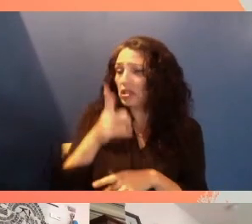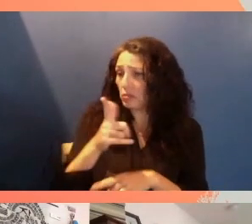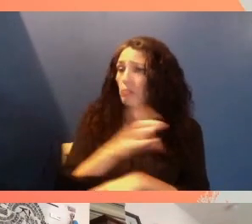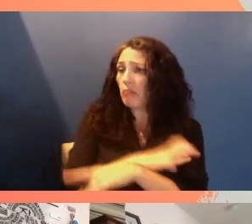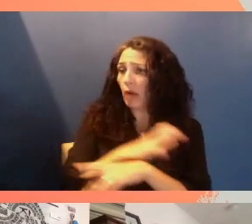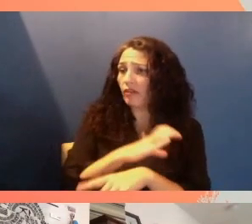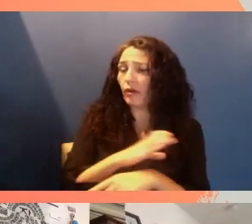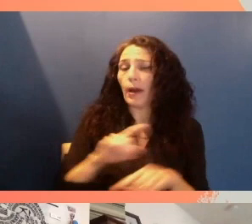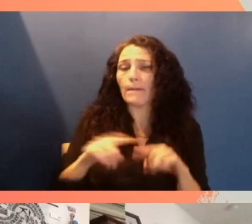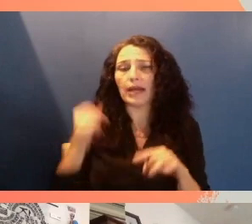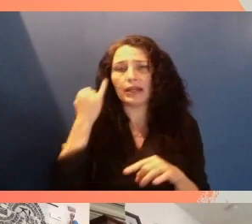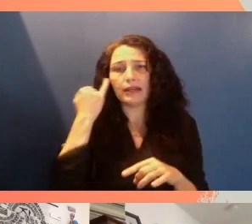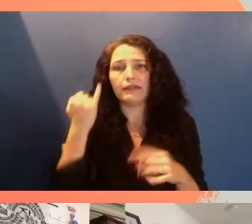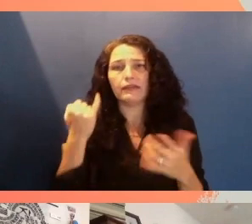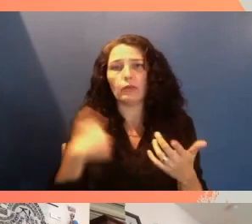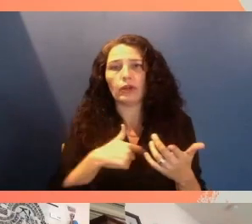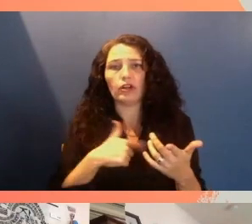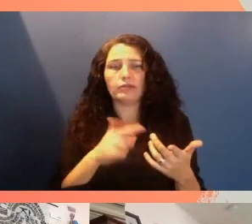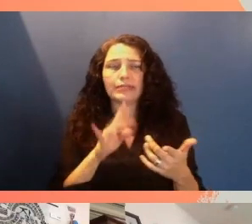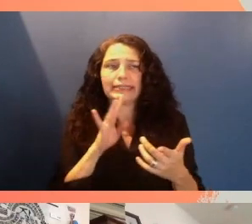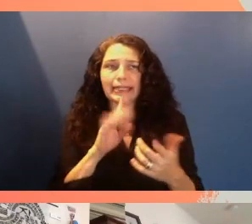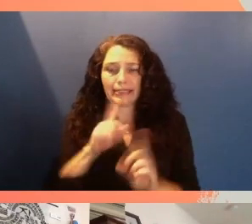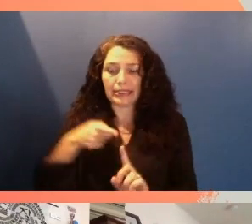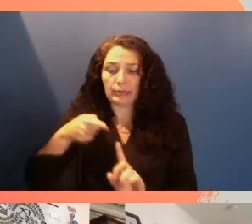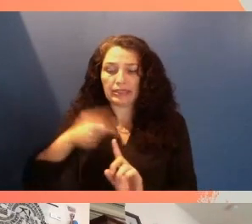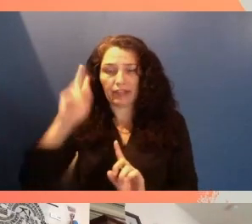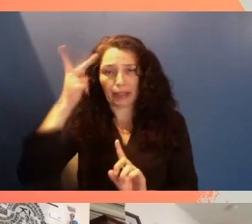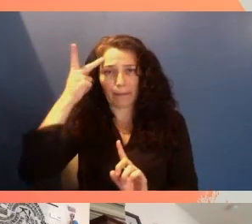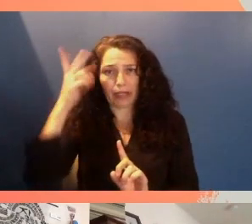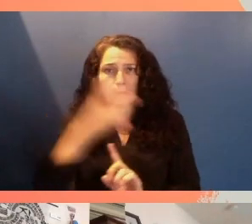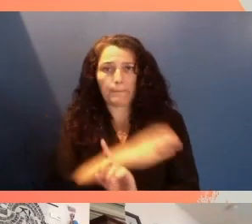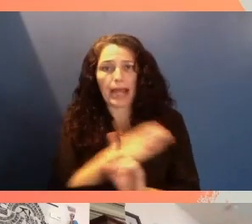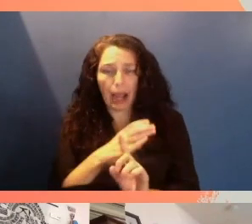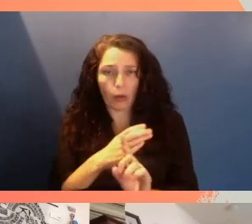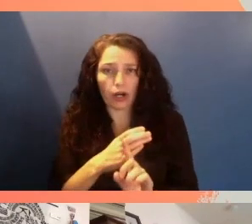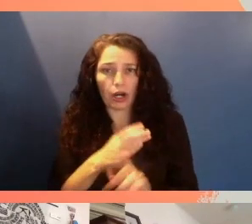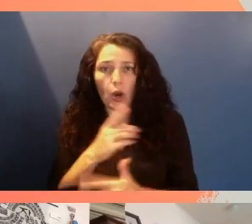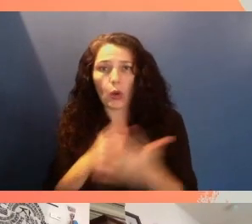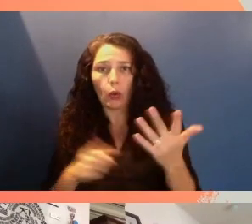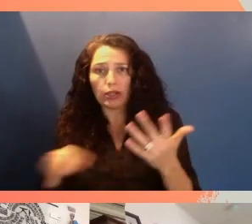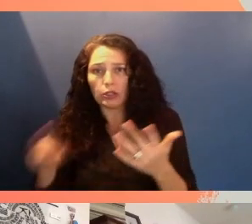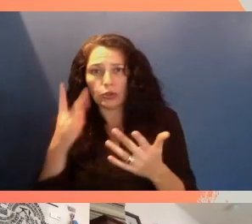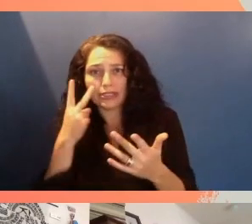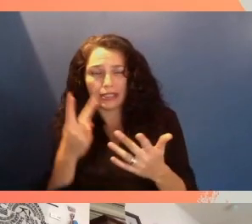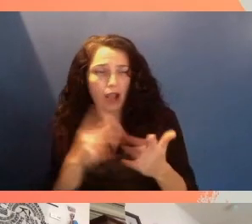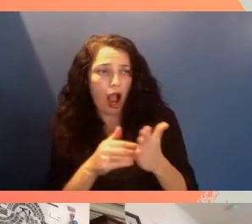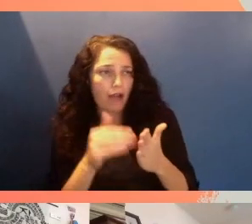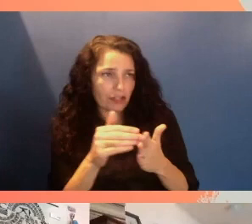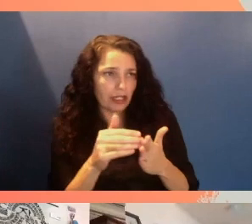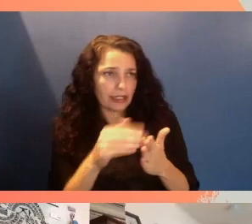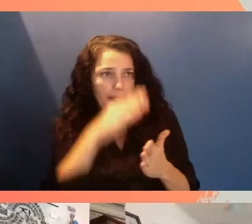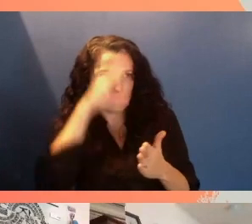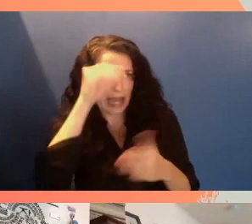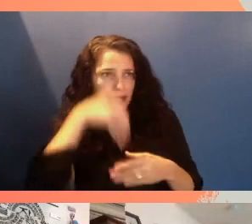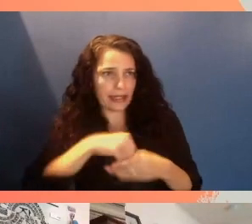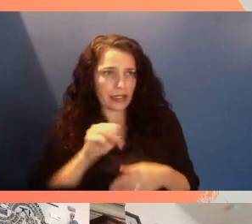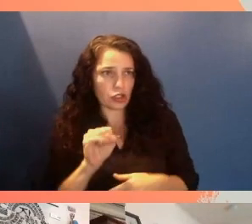and especially political power, when you close your eyes, what you see is a man in a suit most often right away, a man in a suit.